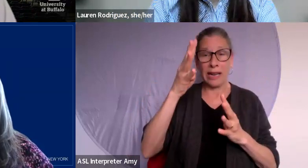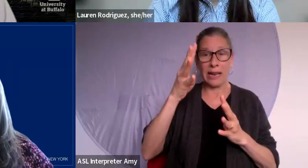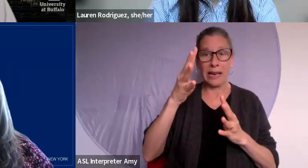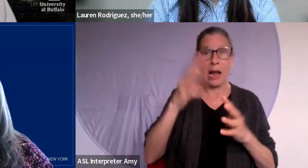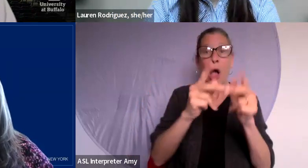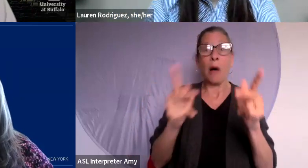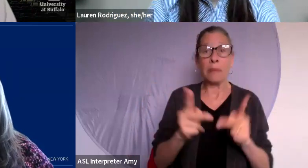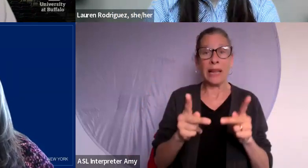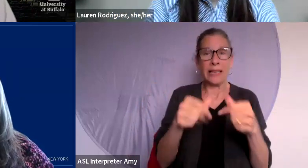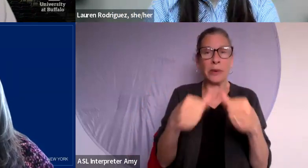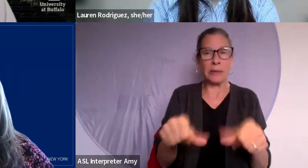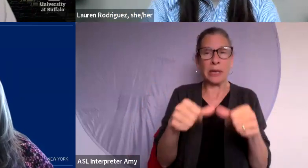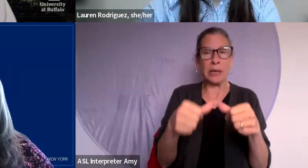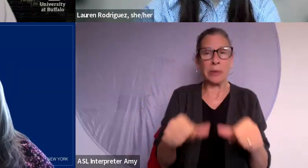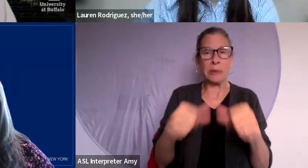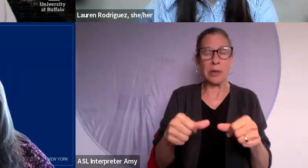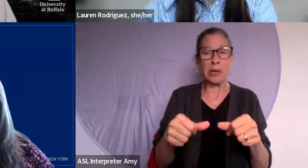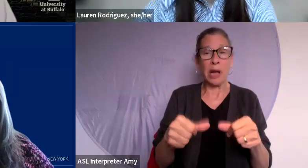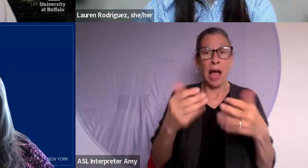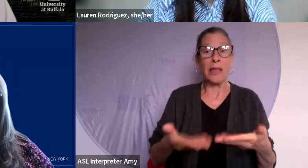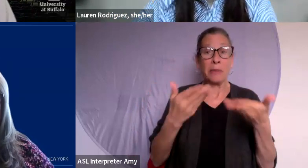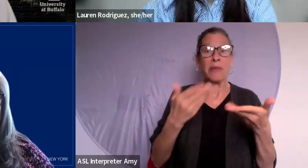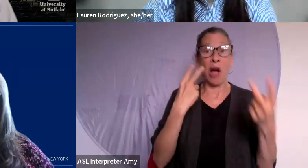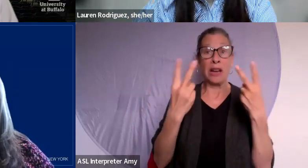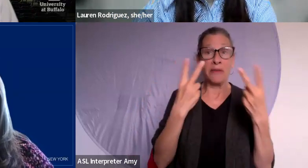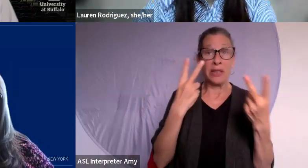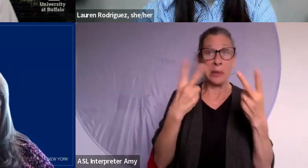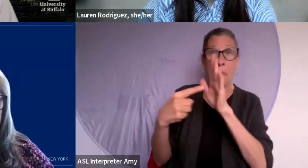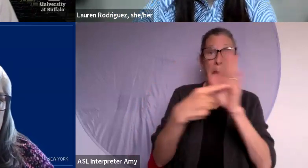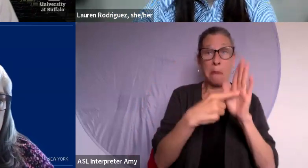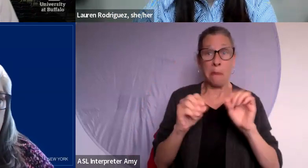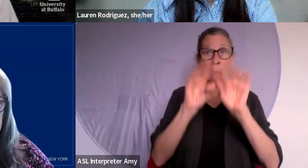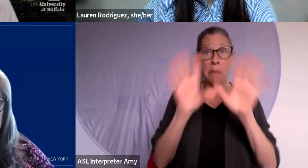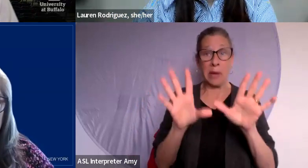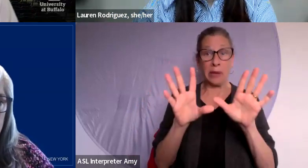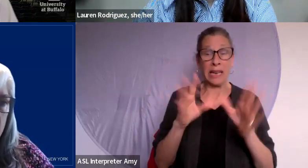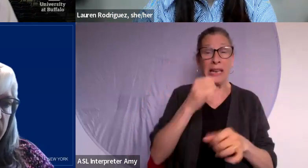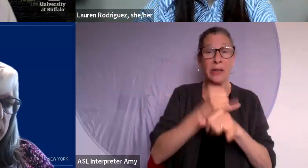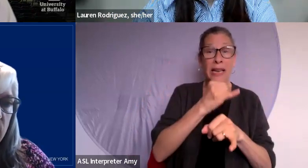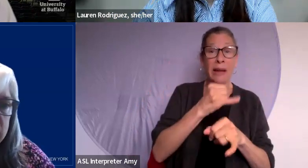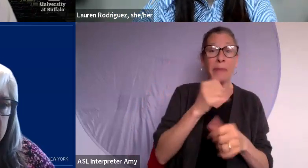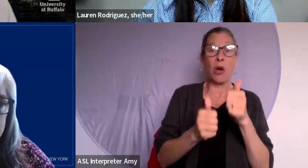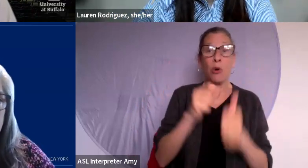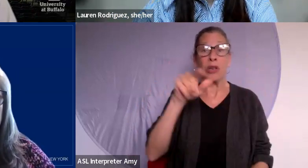dashboards that provide visibility to our campuses for which tools have been requested, where are they in the process,